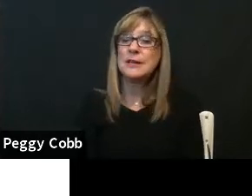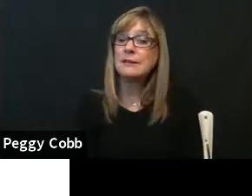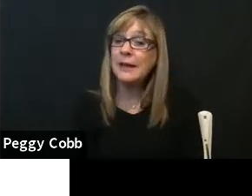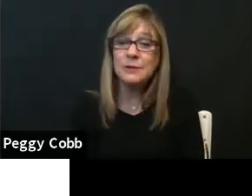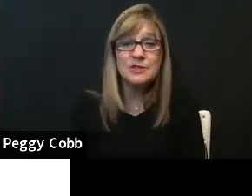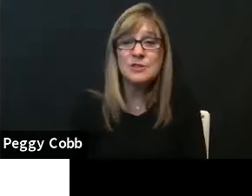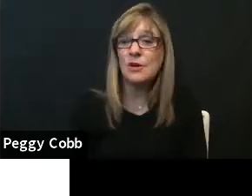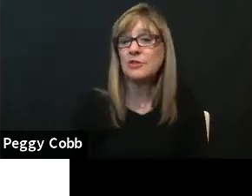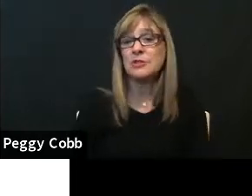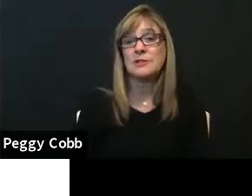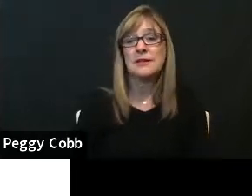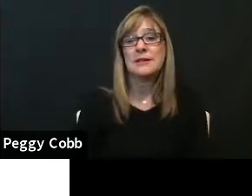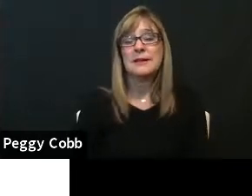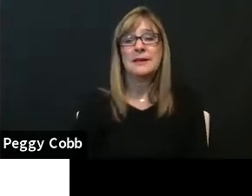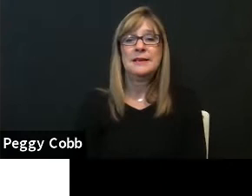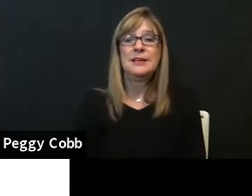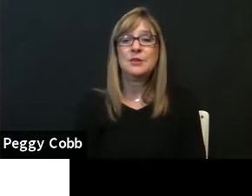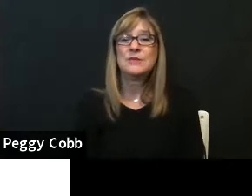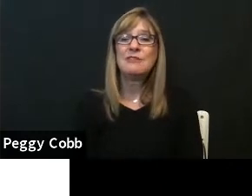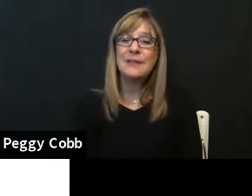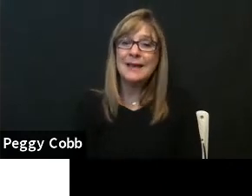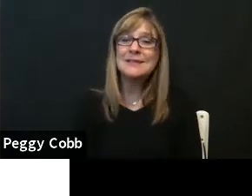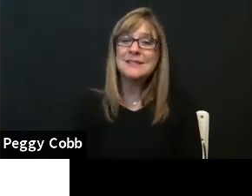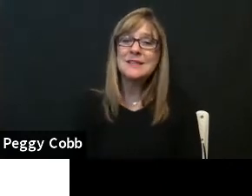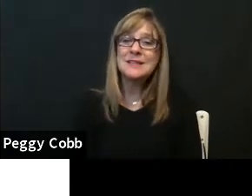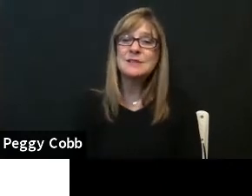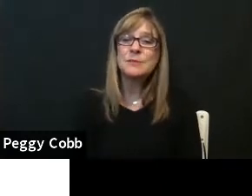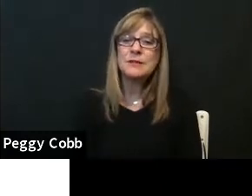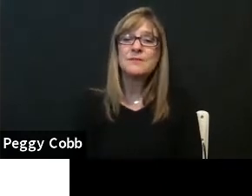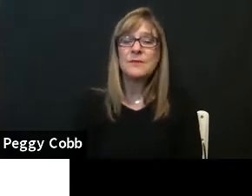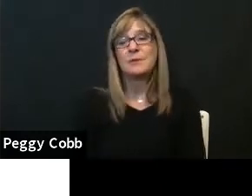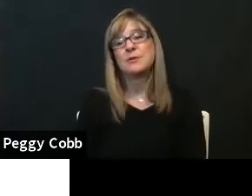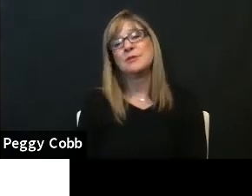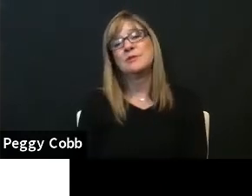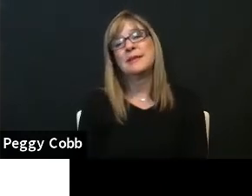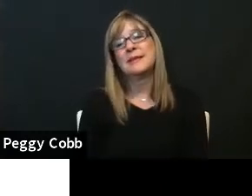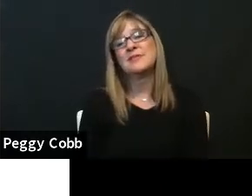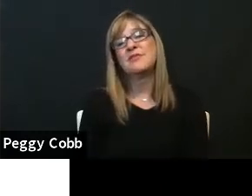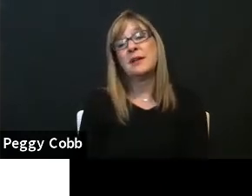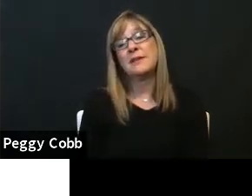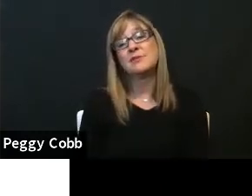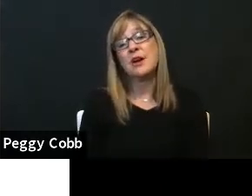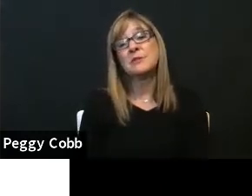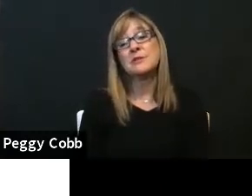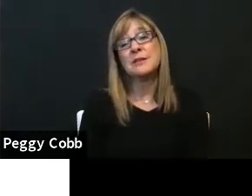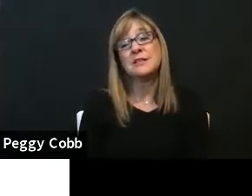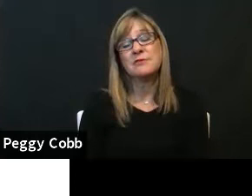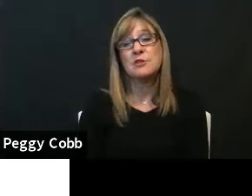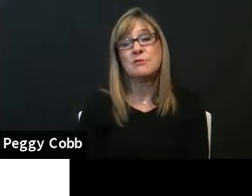share language and culture and deaf-likeness they need to be able to do that. That's fun, those opportunities for youth